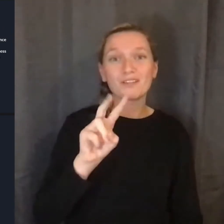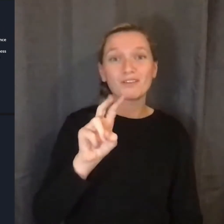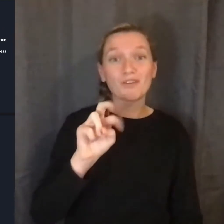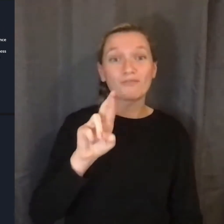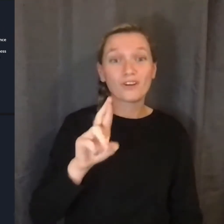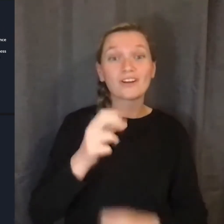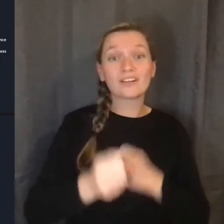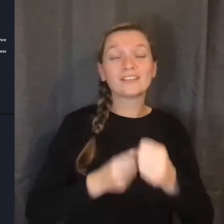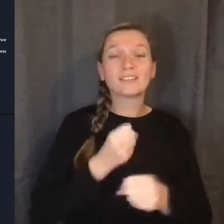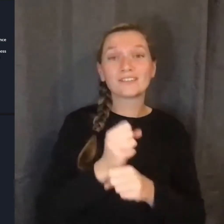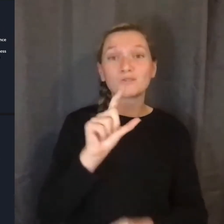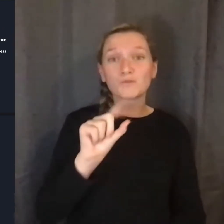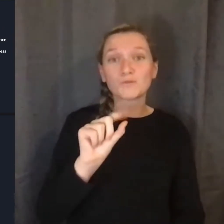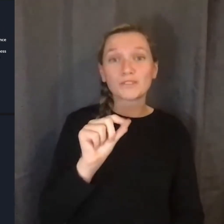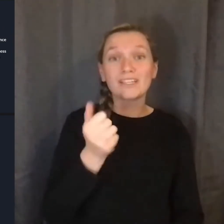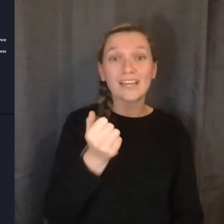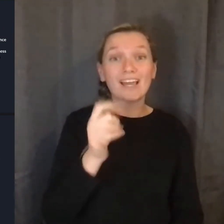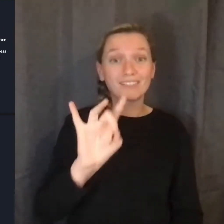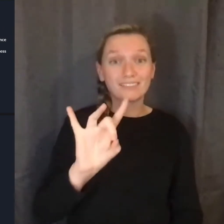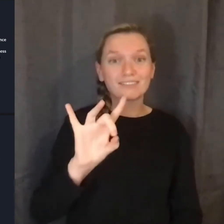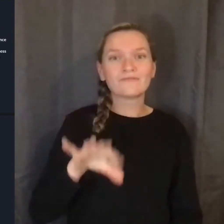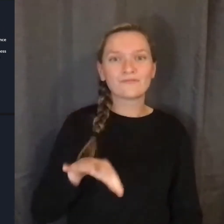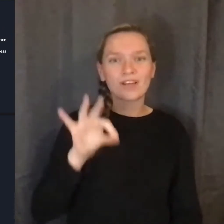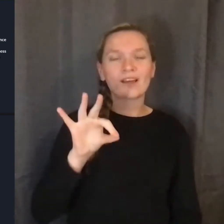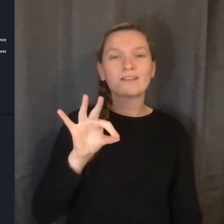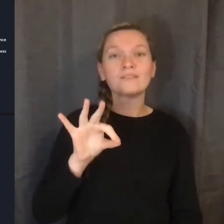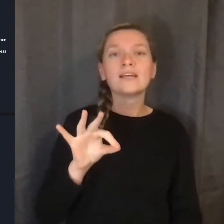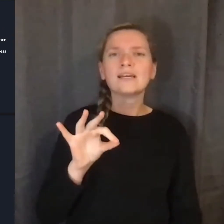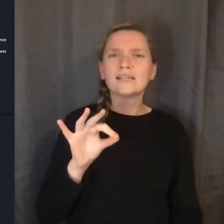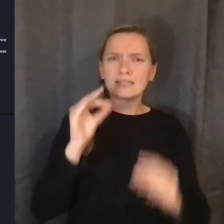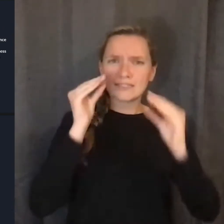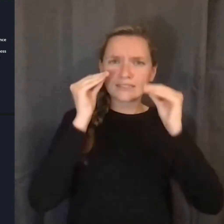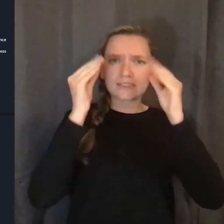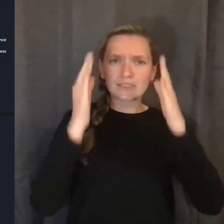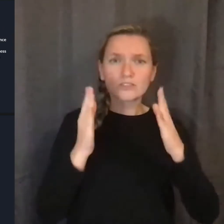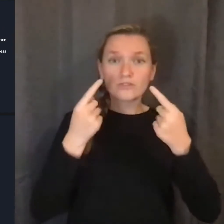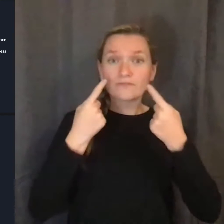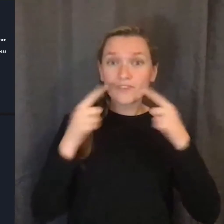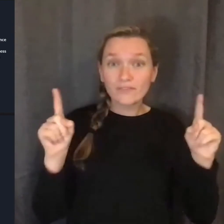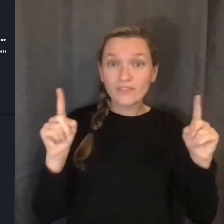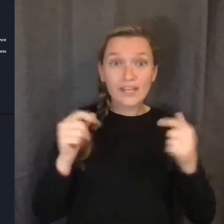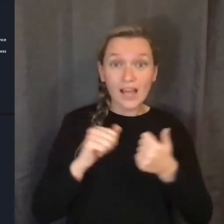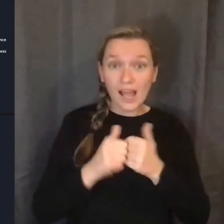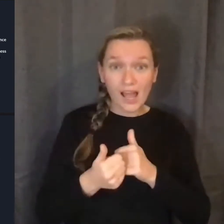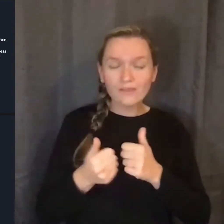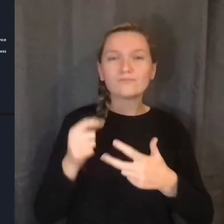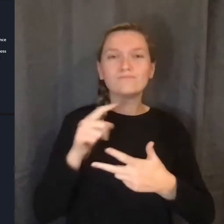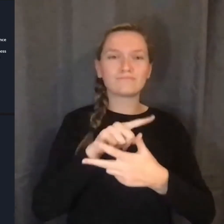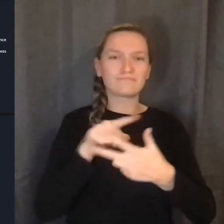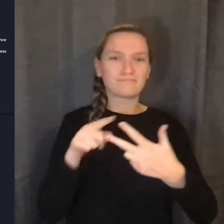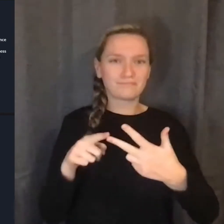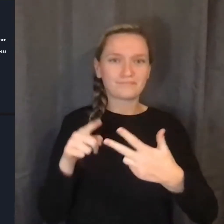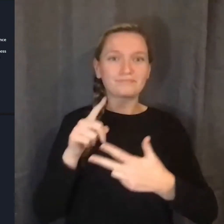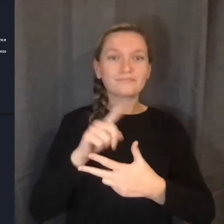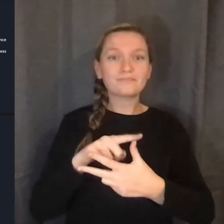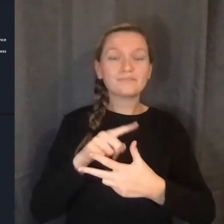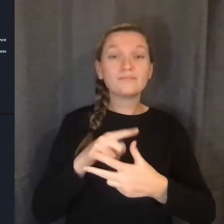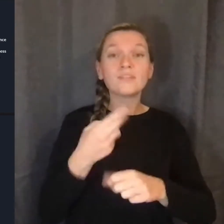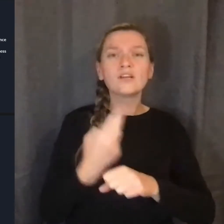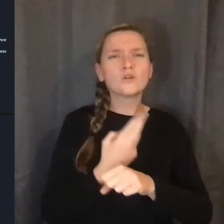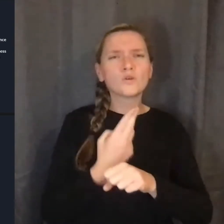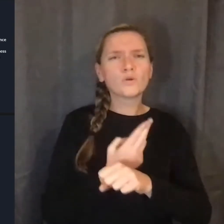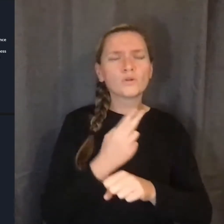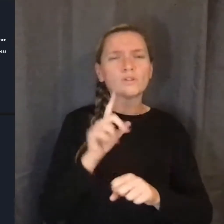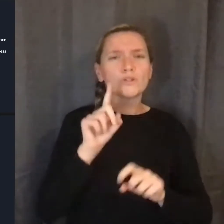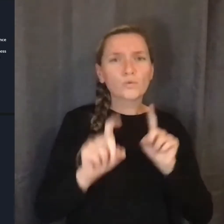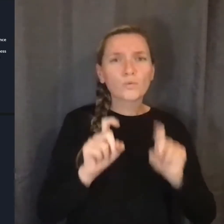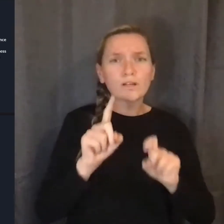In 2018 Glover explains how a teacher can teach effectively. This includes using questions during